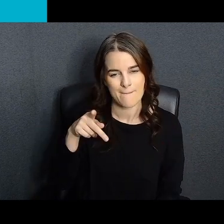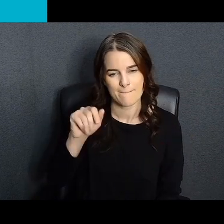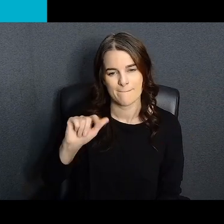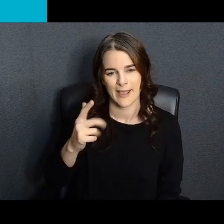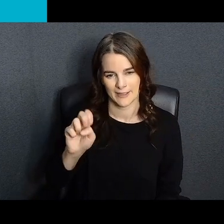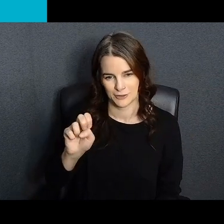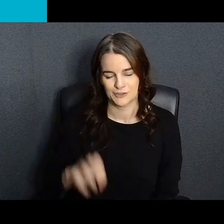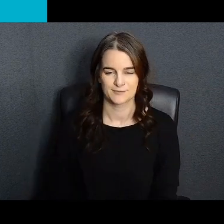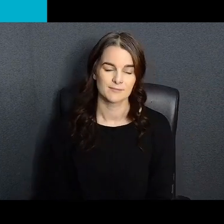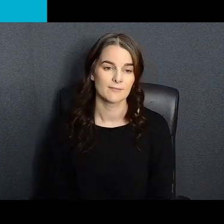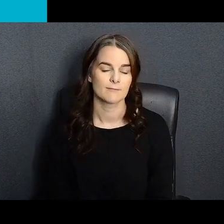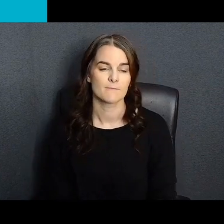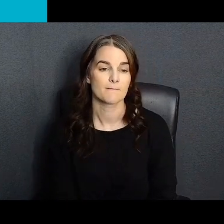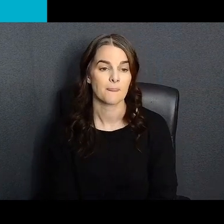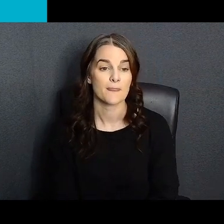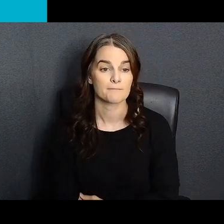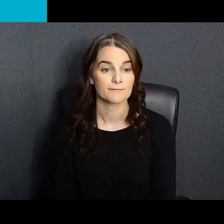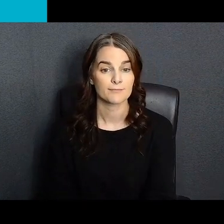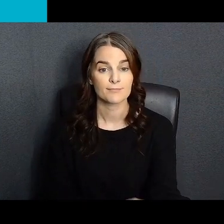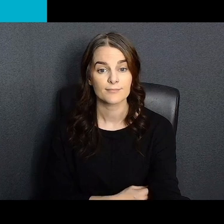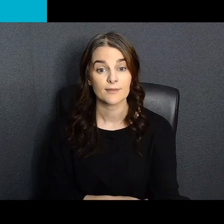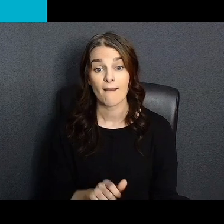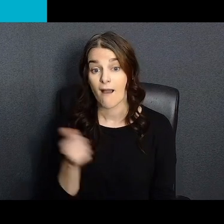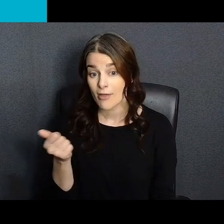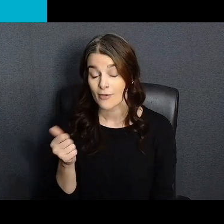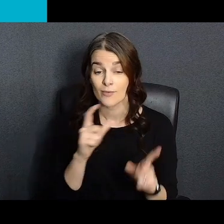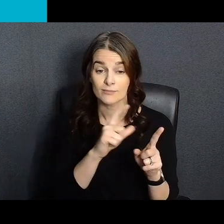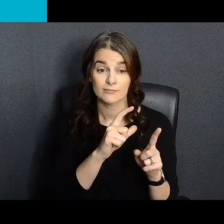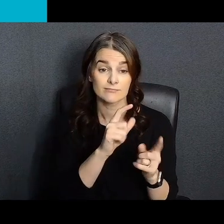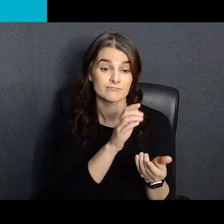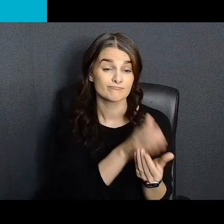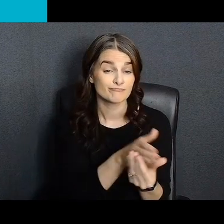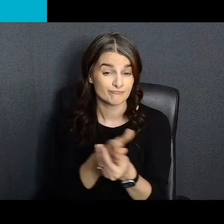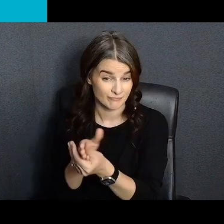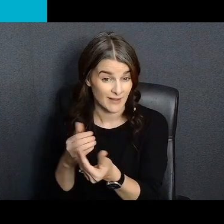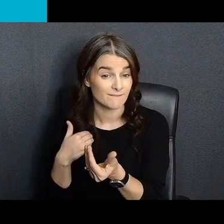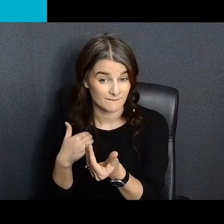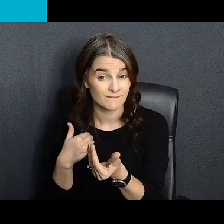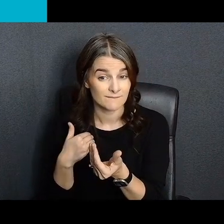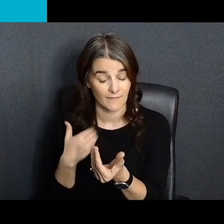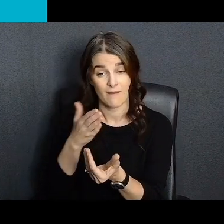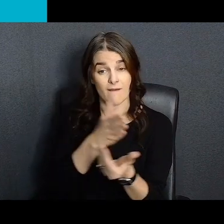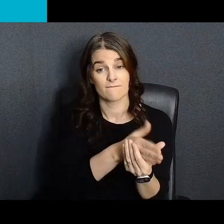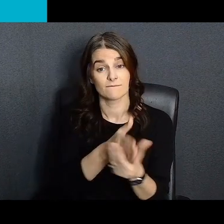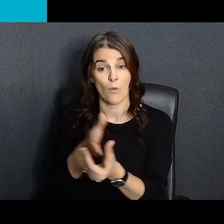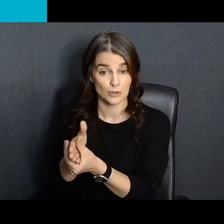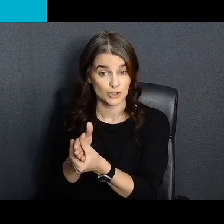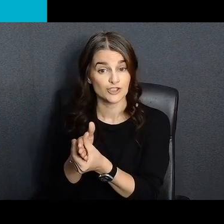Other words that we might use are folders. Folders are going to be buttons, basically,